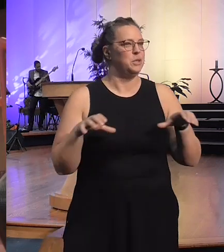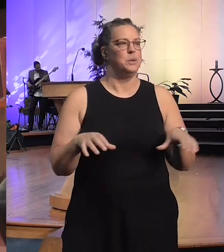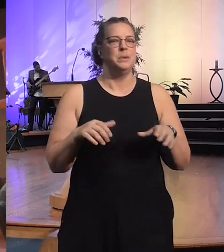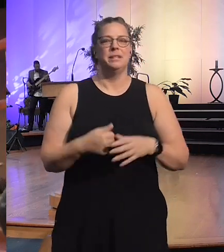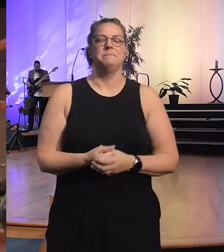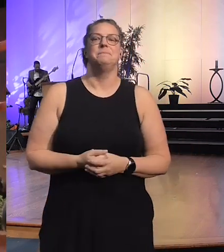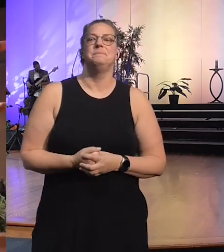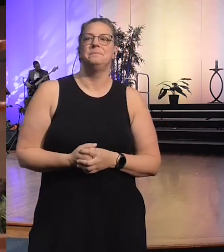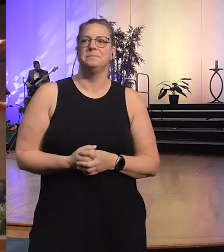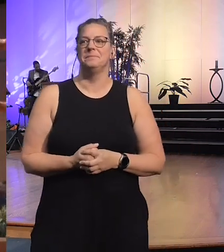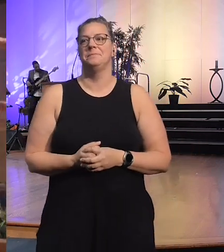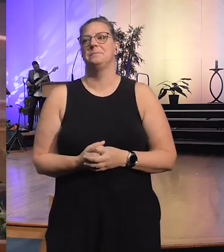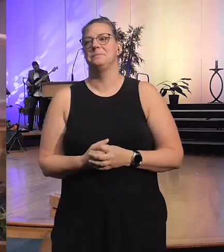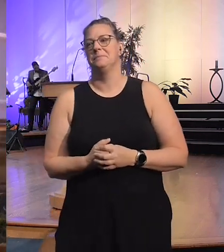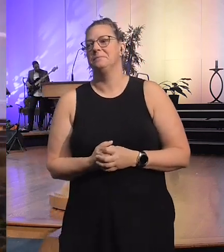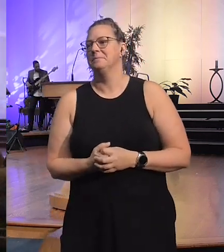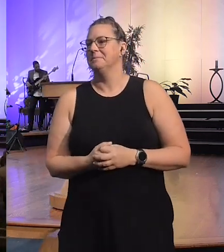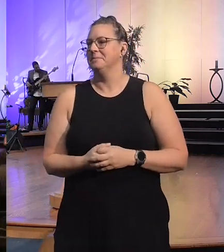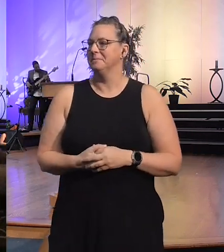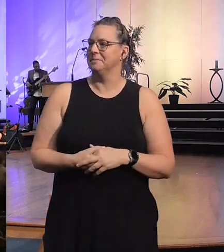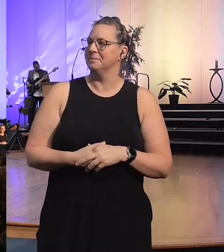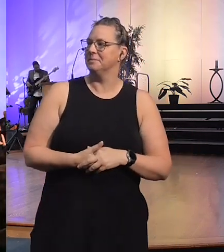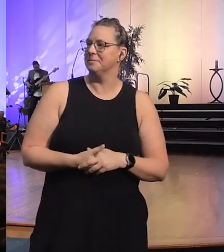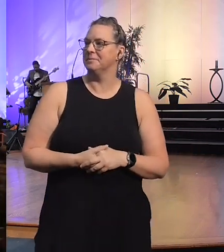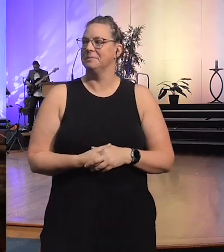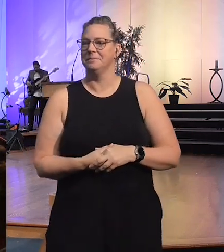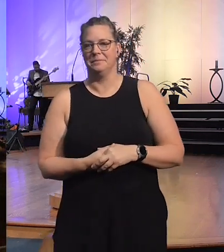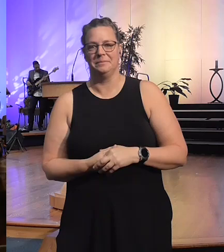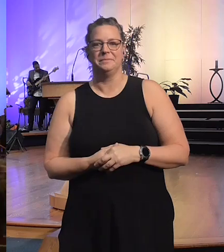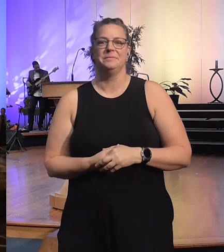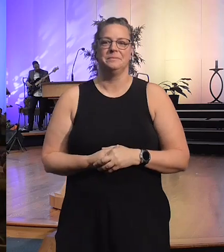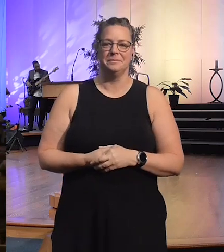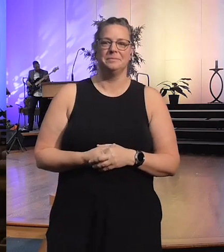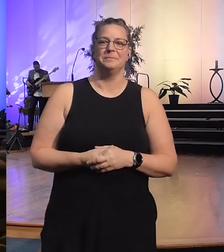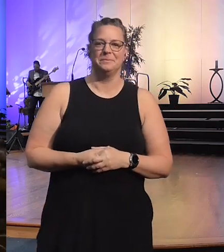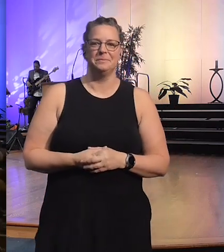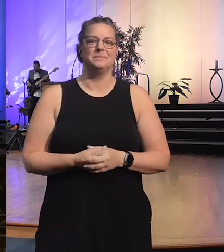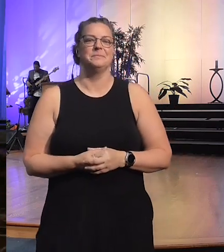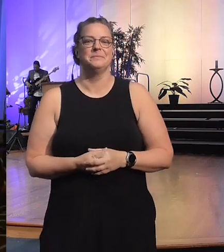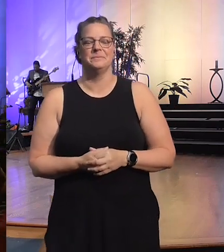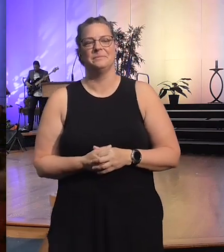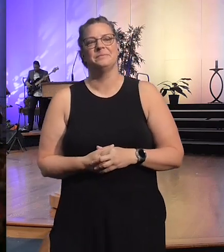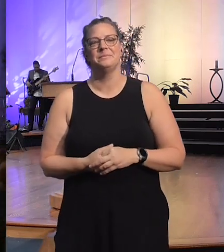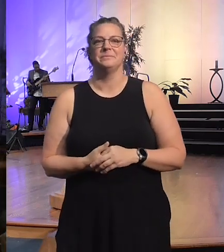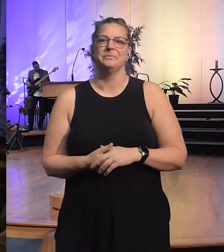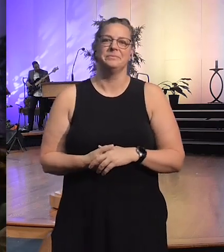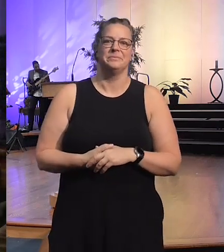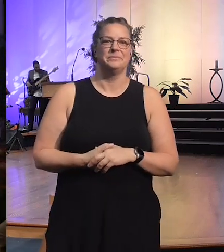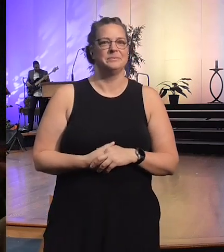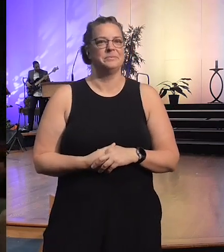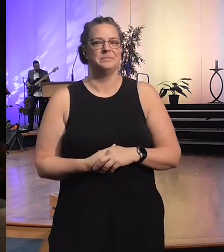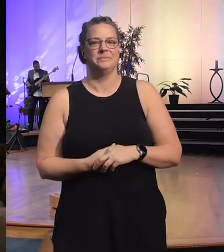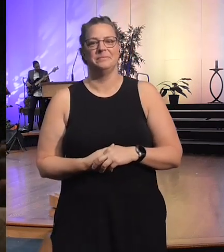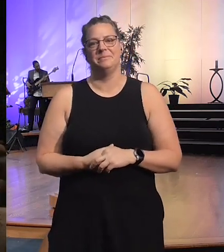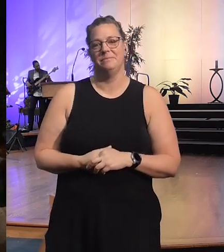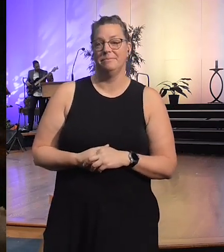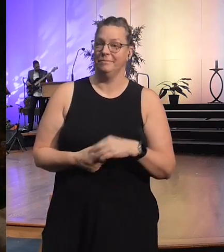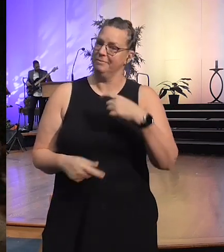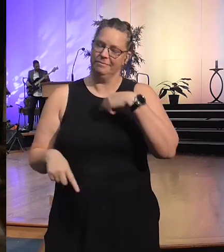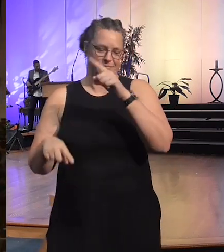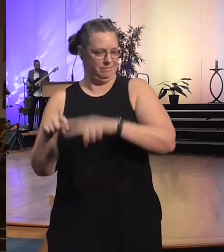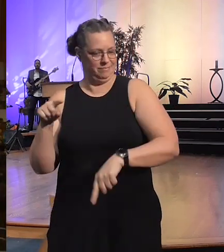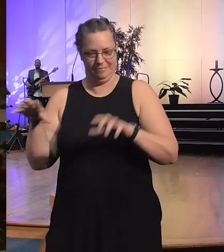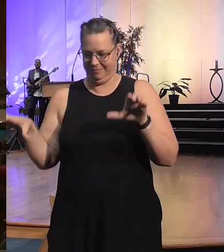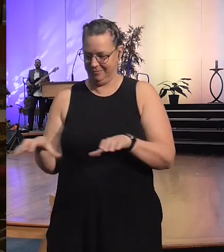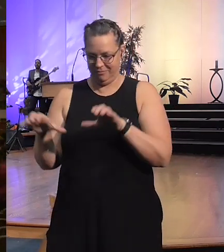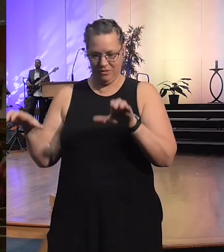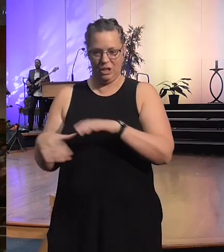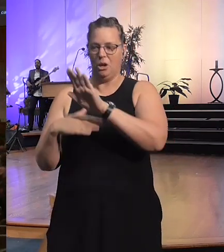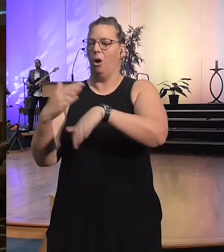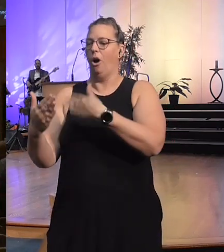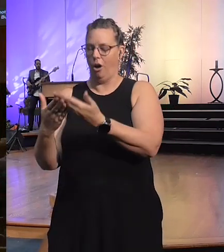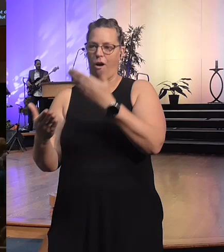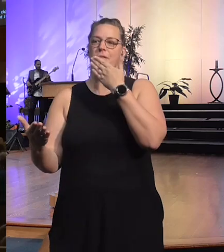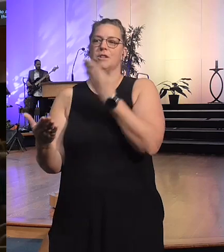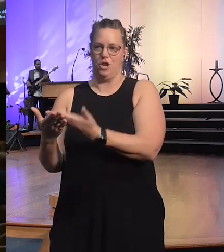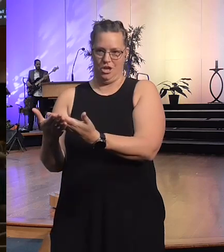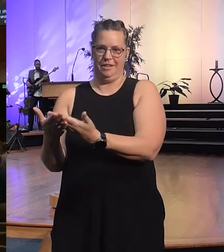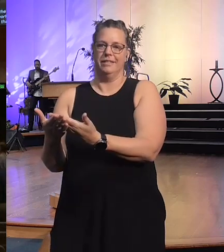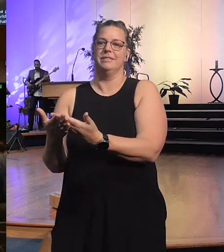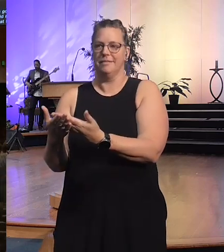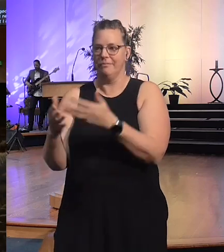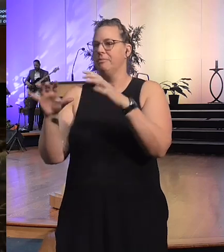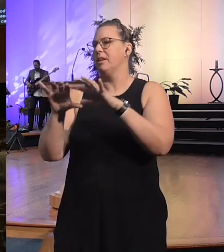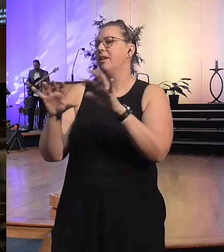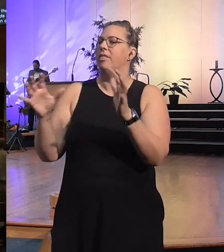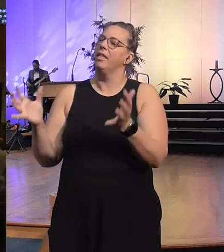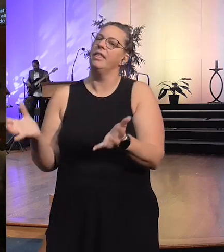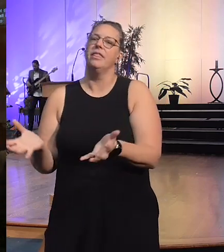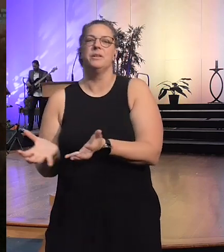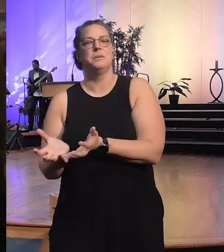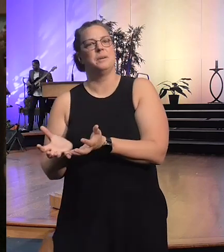do I cannot do all good that the